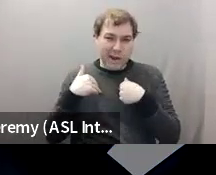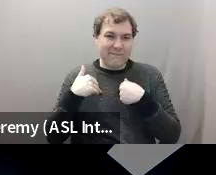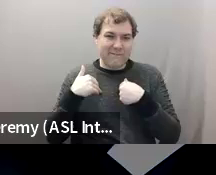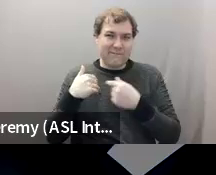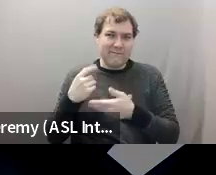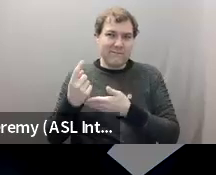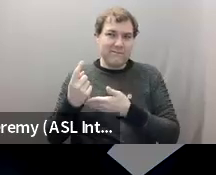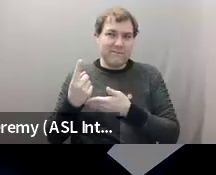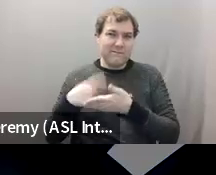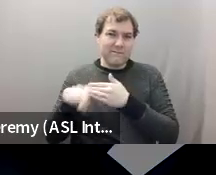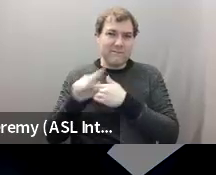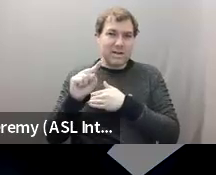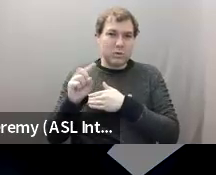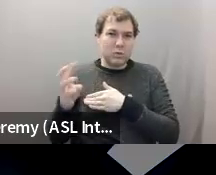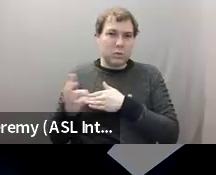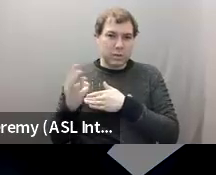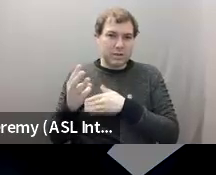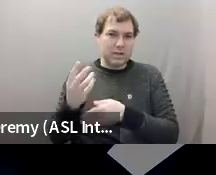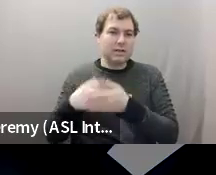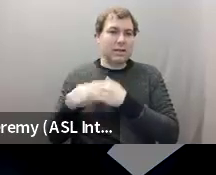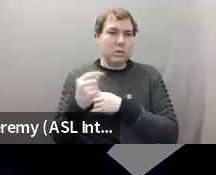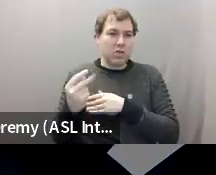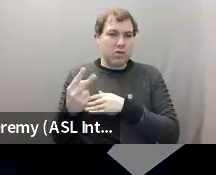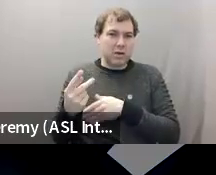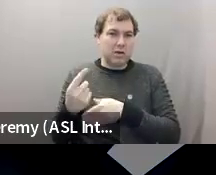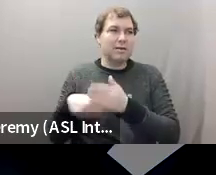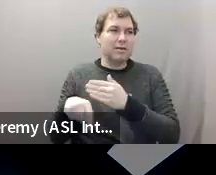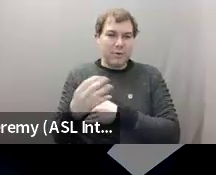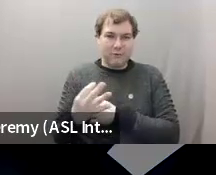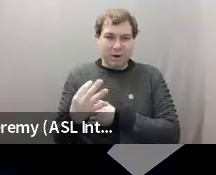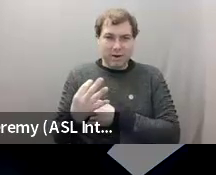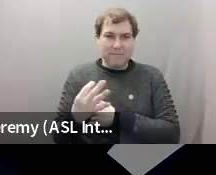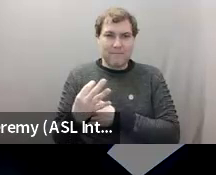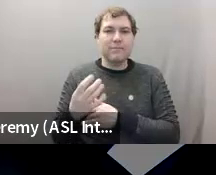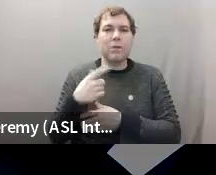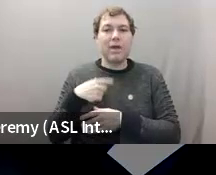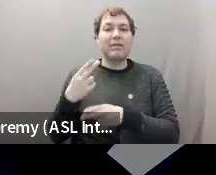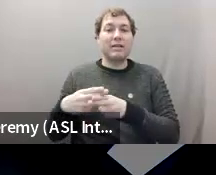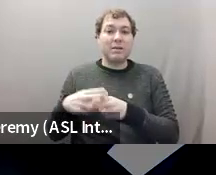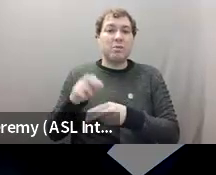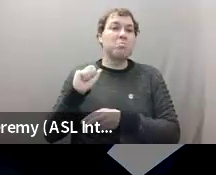james turner: Wednesday, Thursday, Friday. james turner: and Wendy. I have some names for you. So I've been doing my